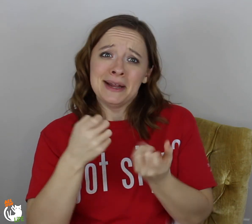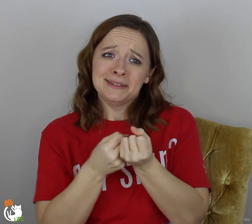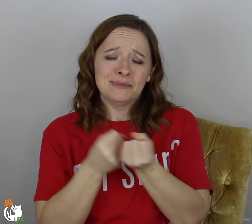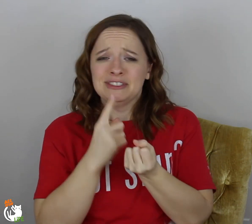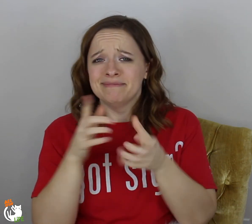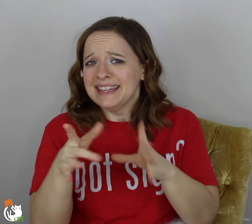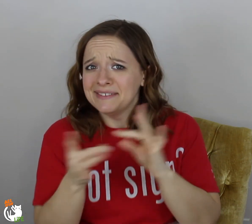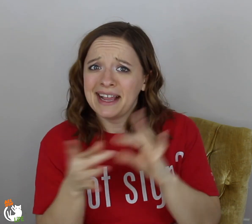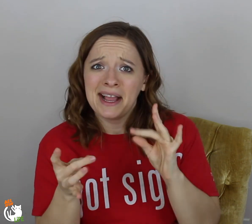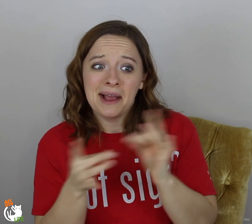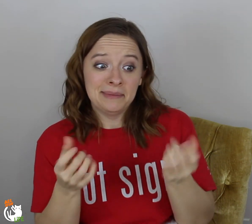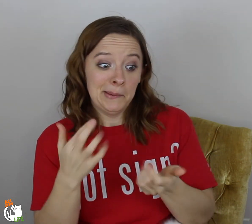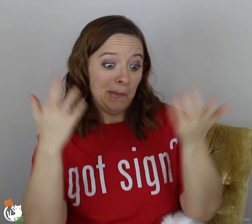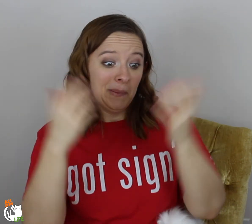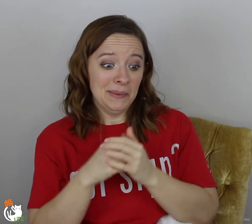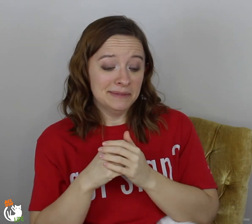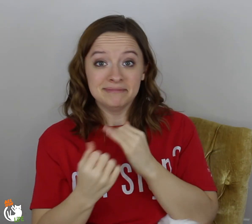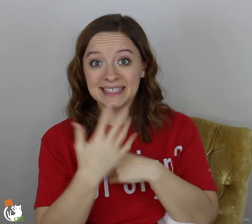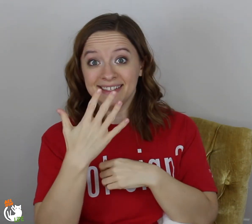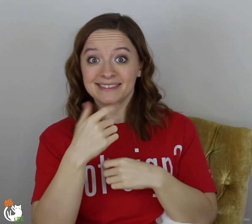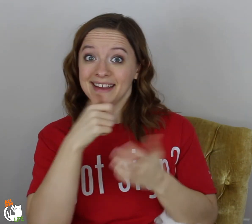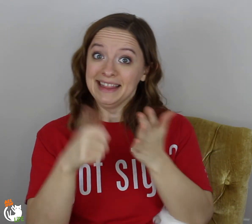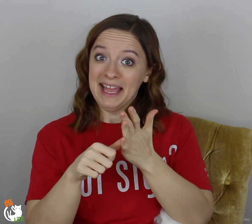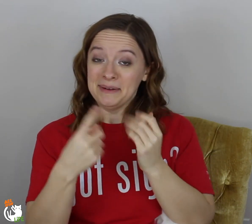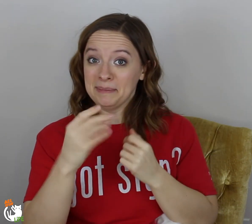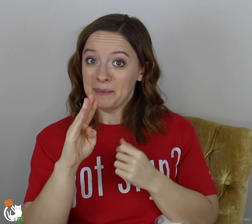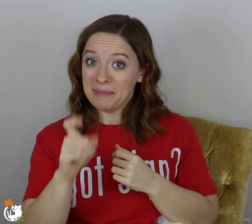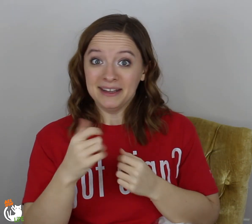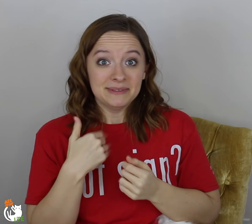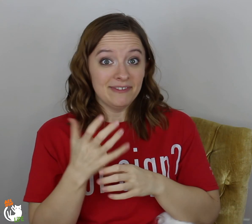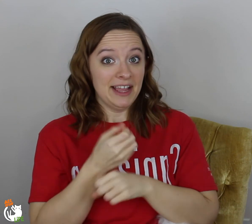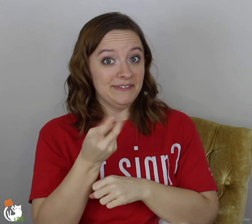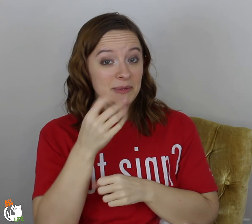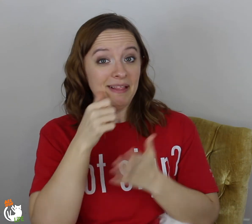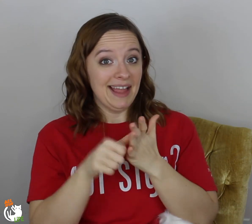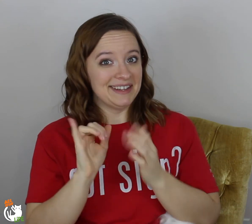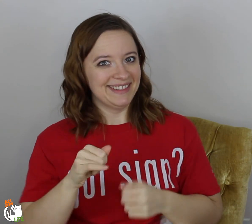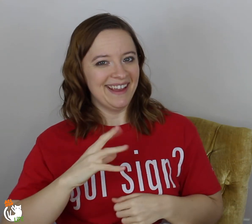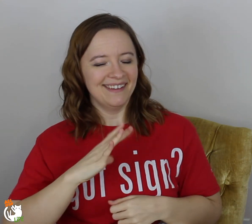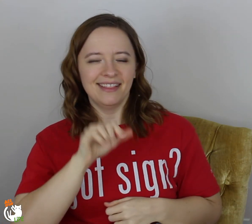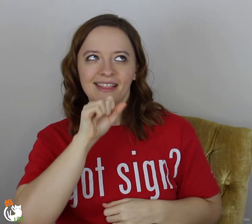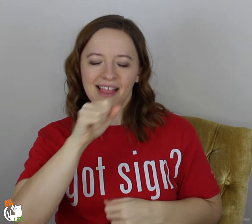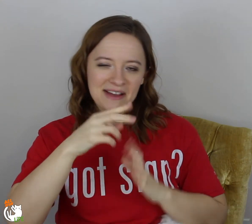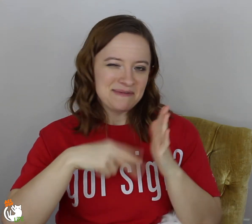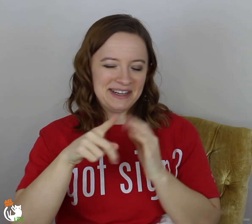Or if you just want to leave a comment or send us a letter through our PO box. We've gotten a few letters which is really cool.